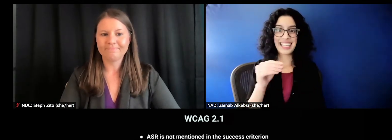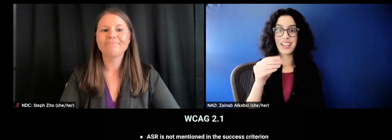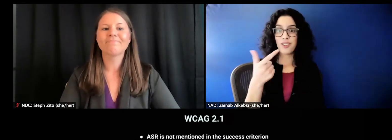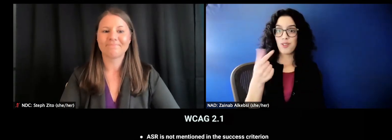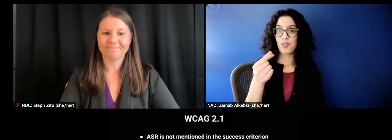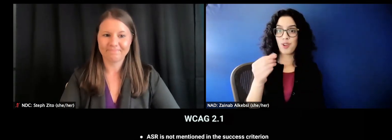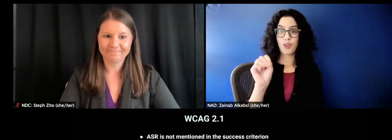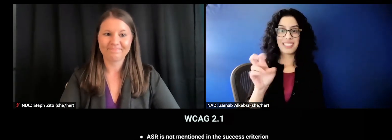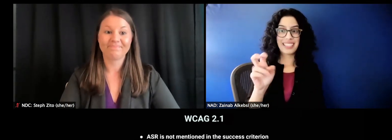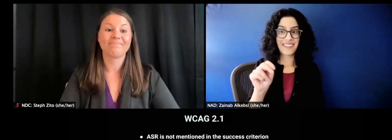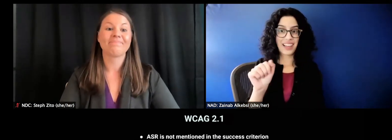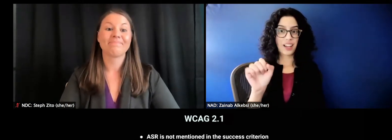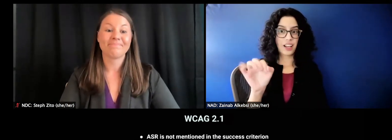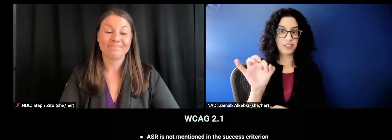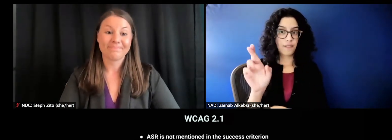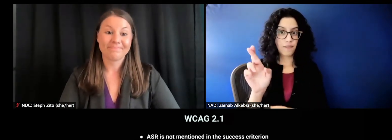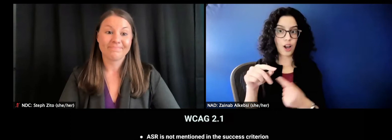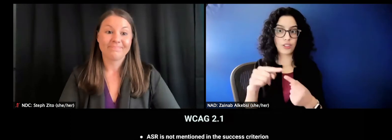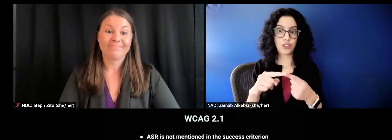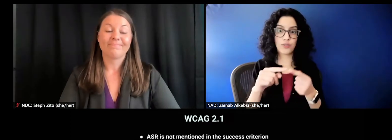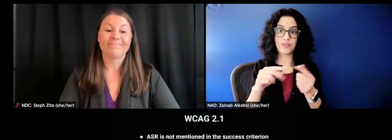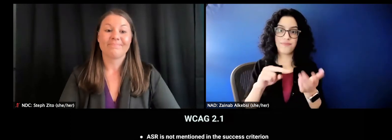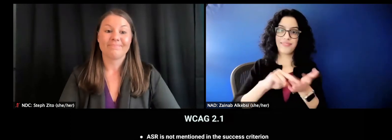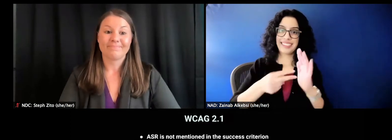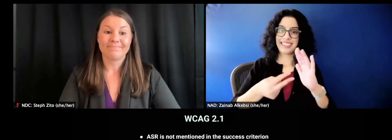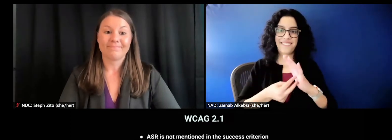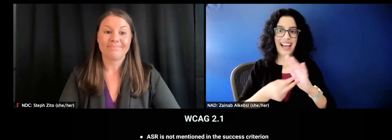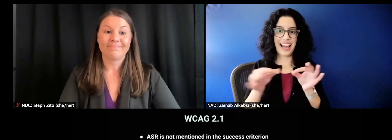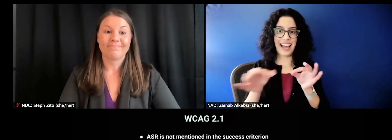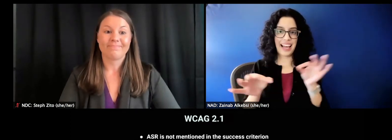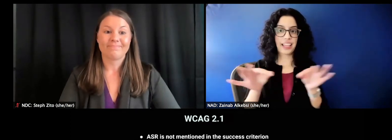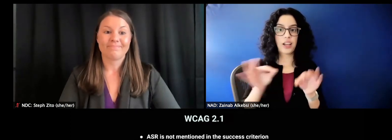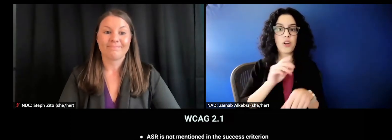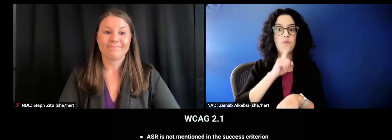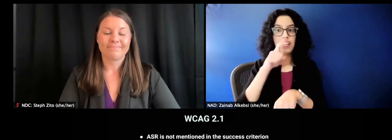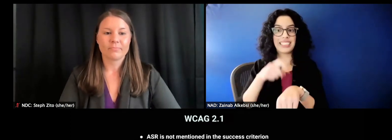And they go so far as to define realtime captioning